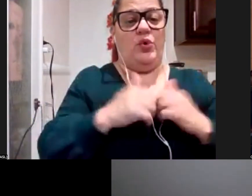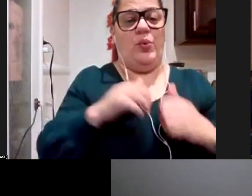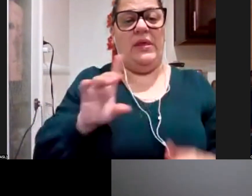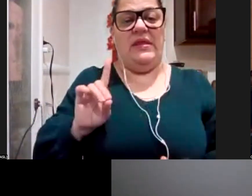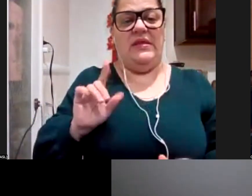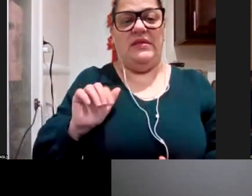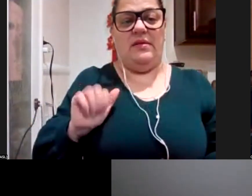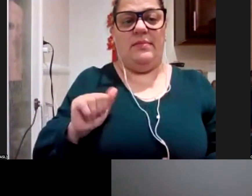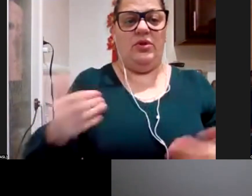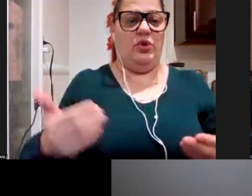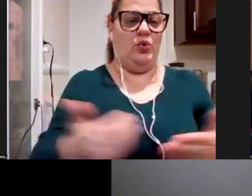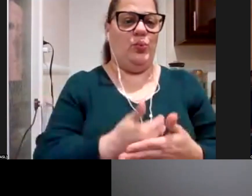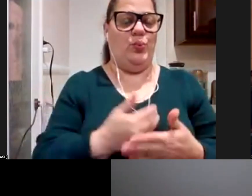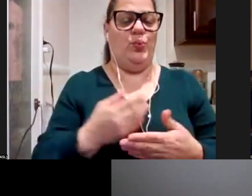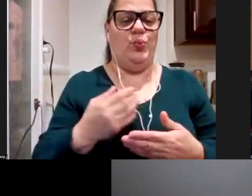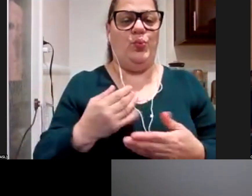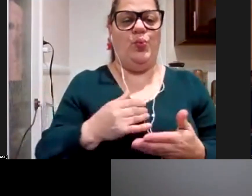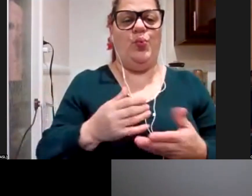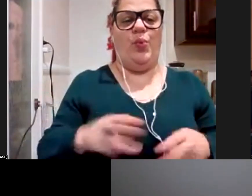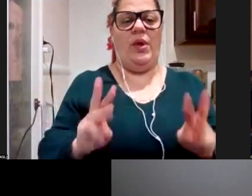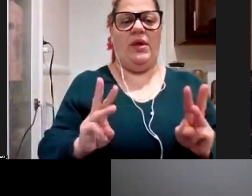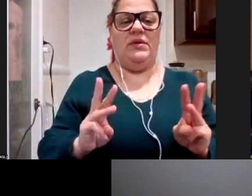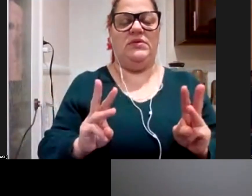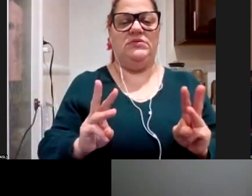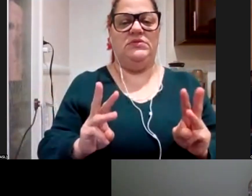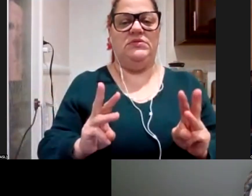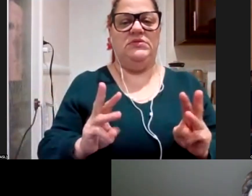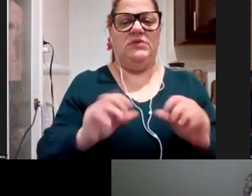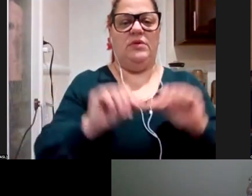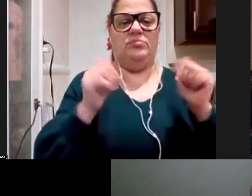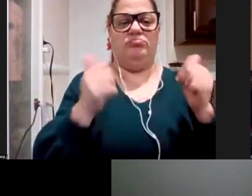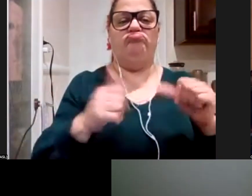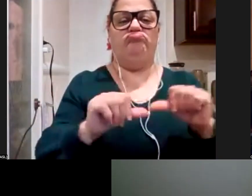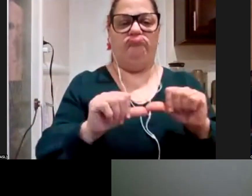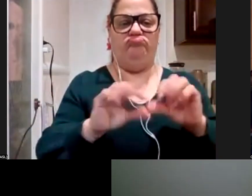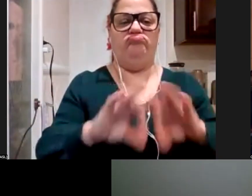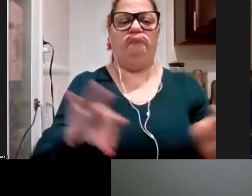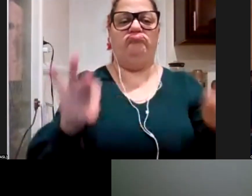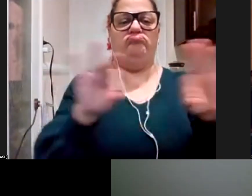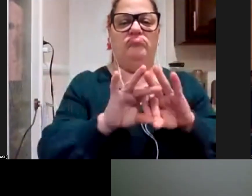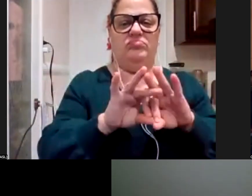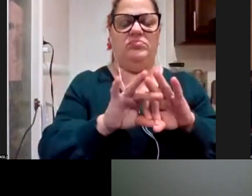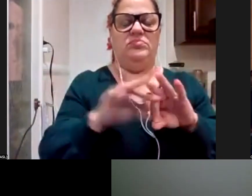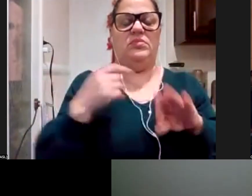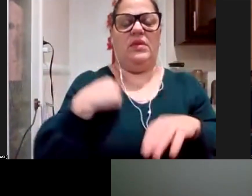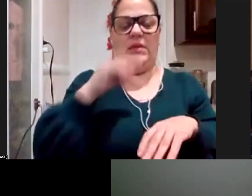in new ways that will shape their consciousness about what it means to be a kid with a disability